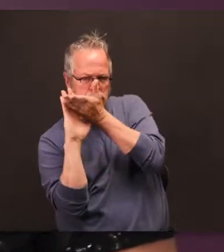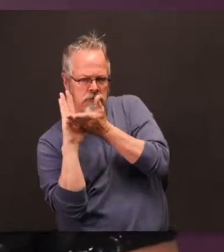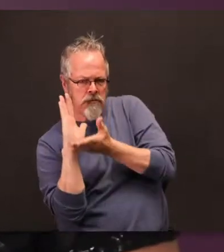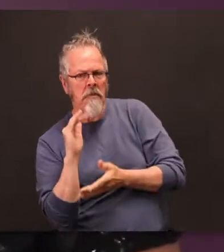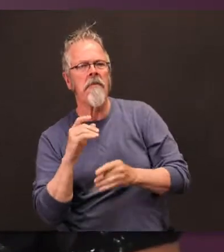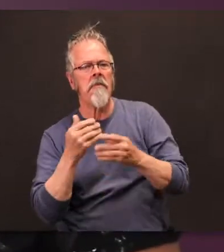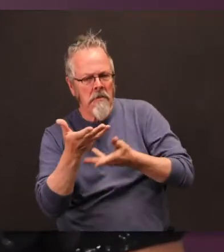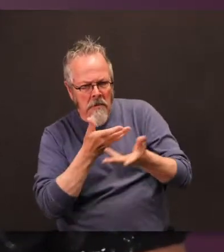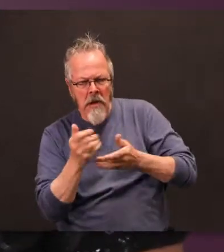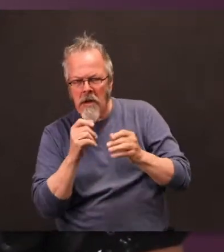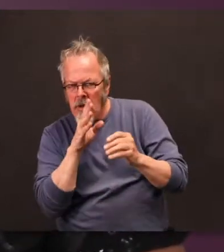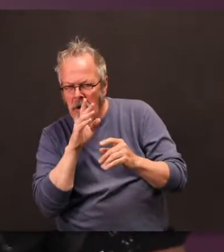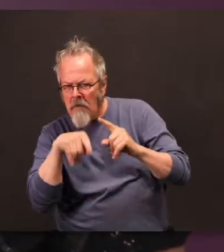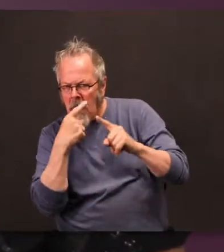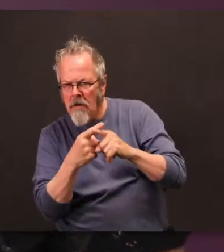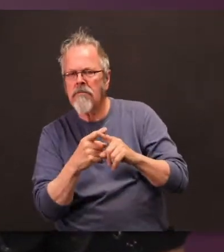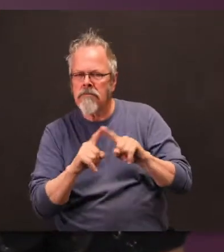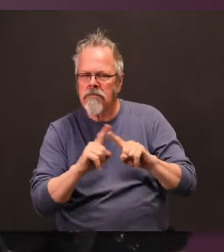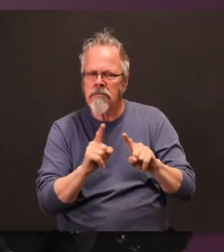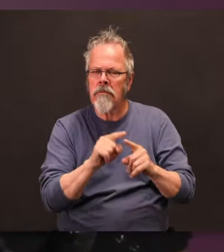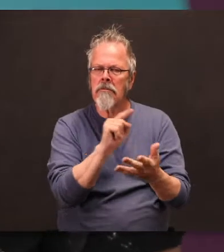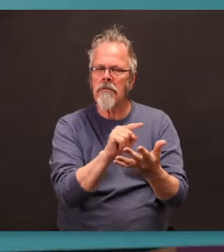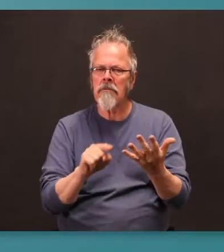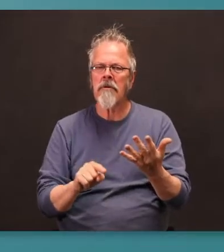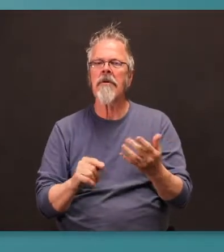or what you want to change in your community.